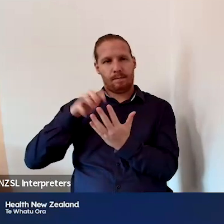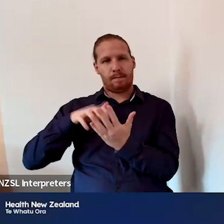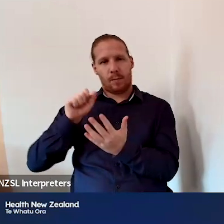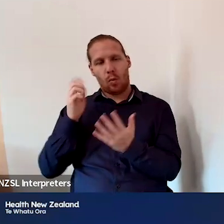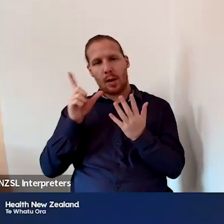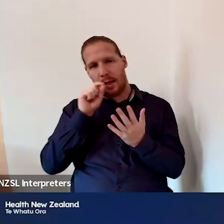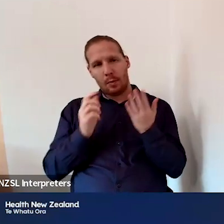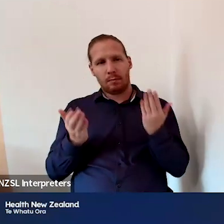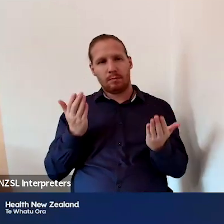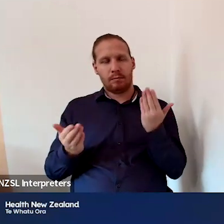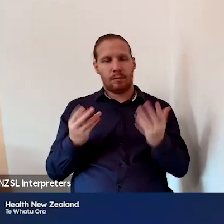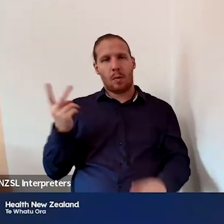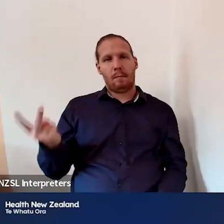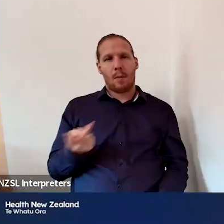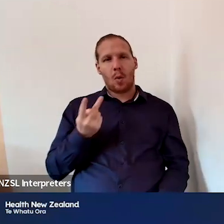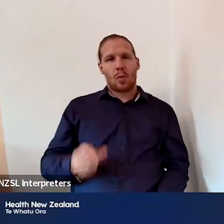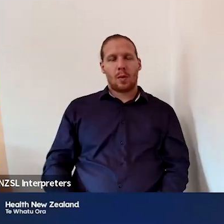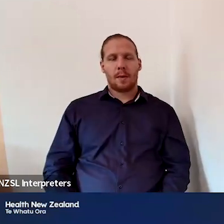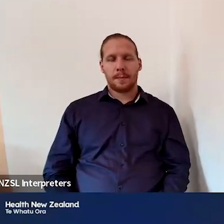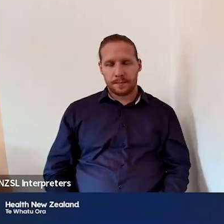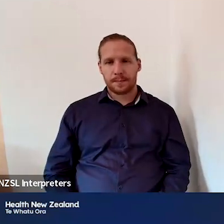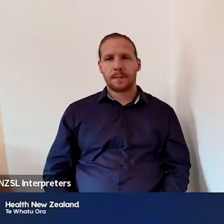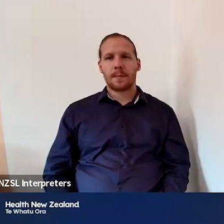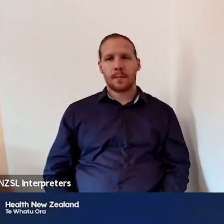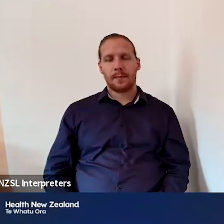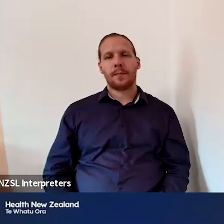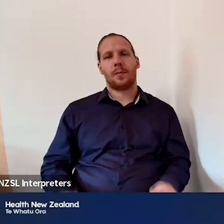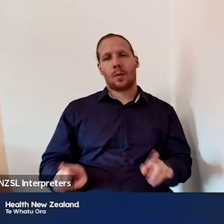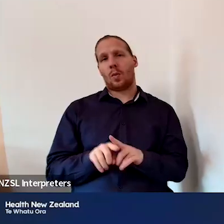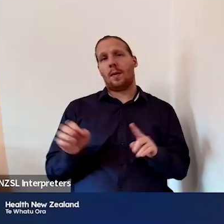really just to, I think another important point is to understand,